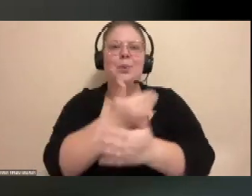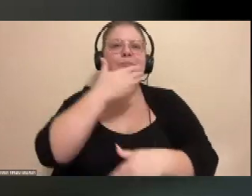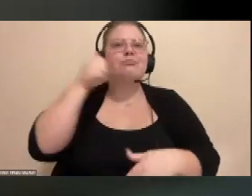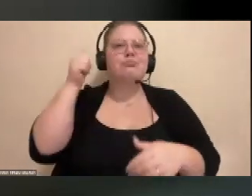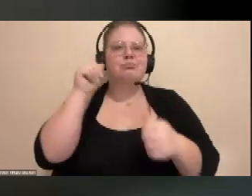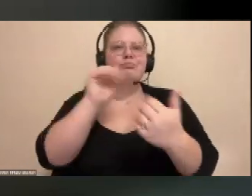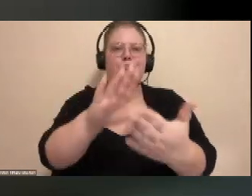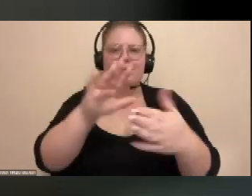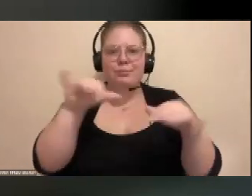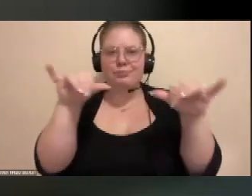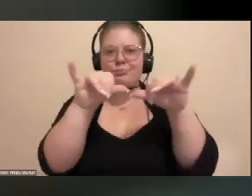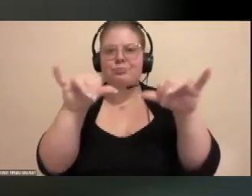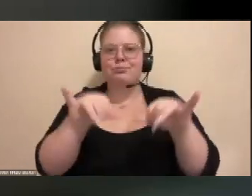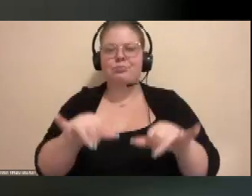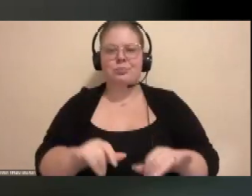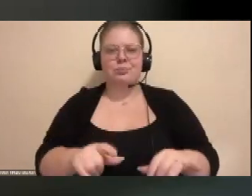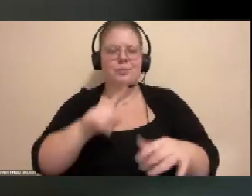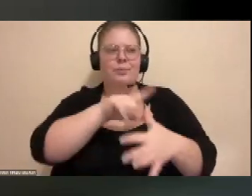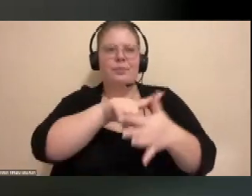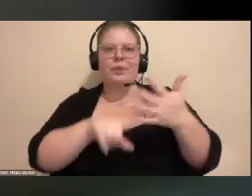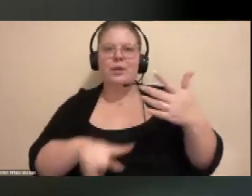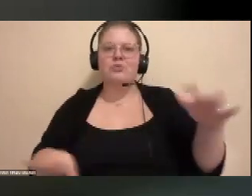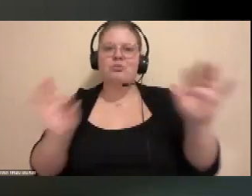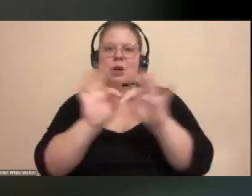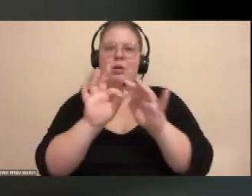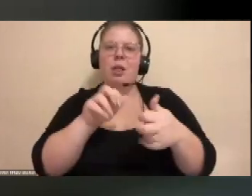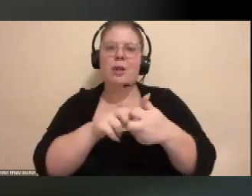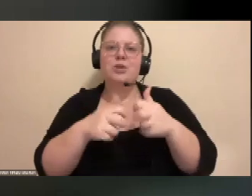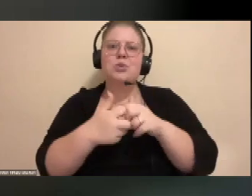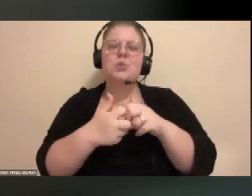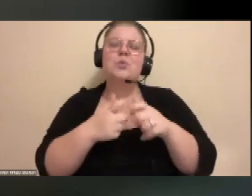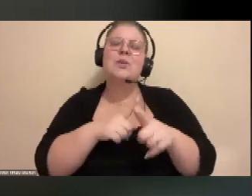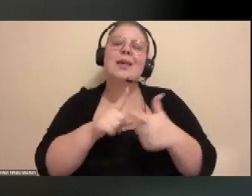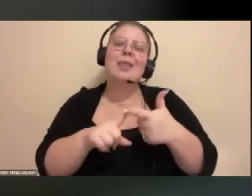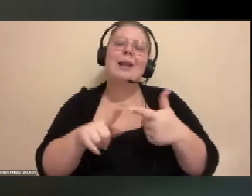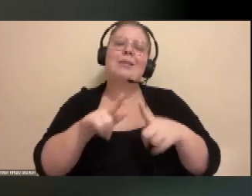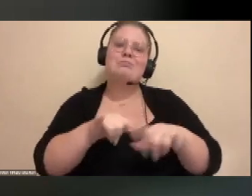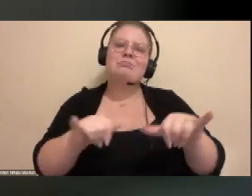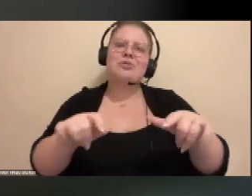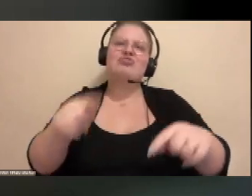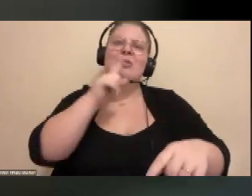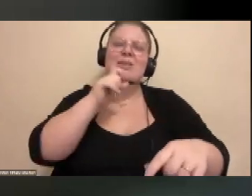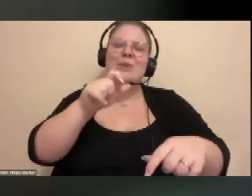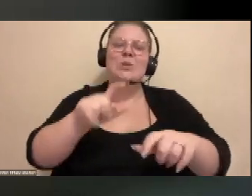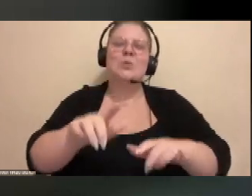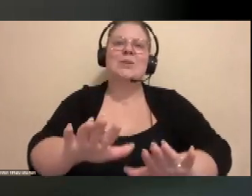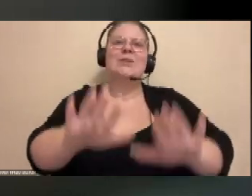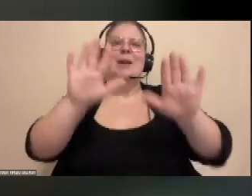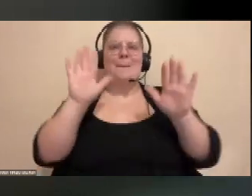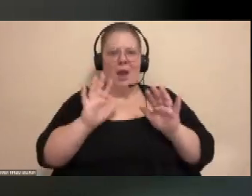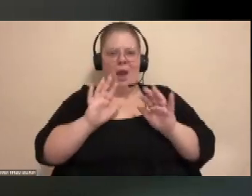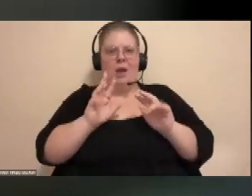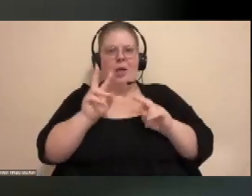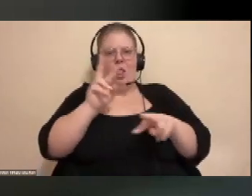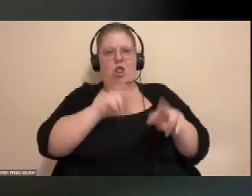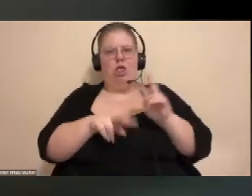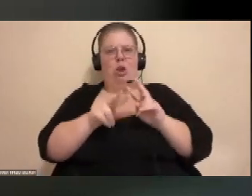And defining, stepping back and re-looking at what do we mean by community living,